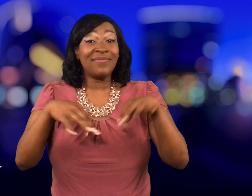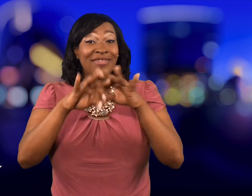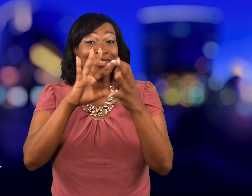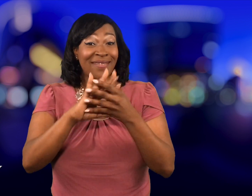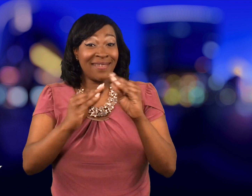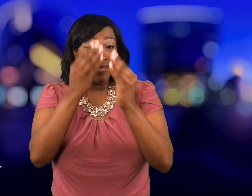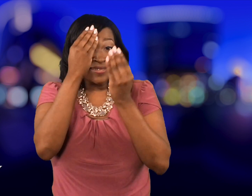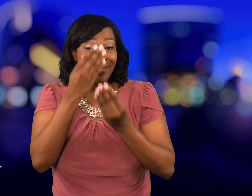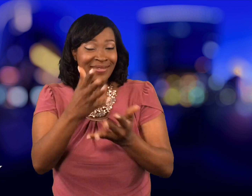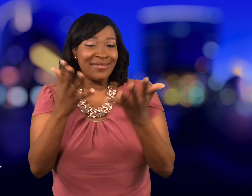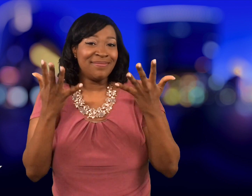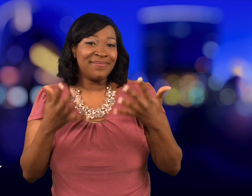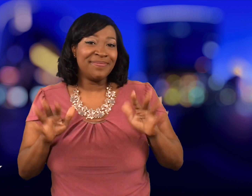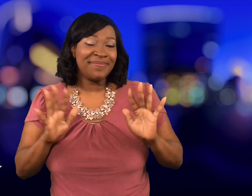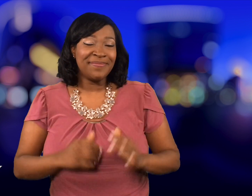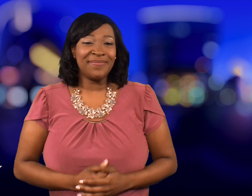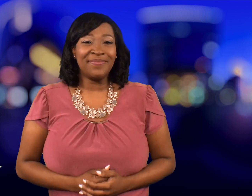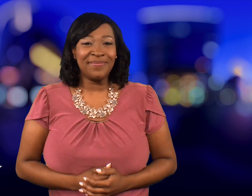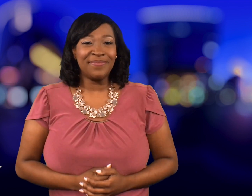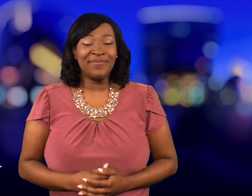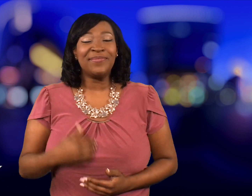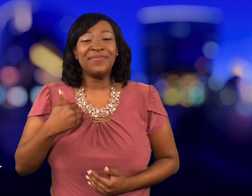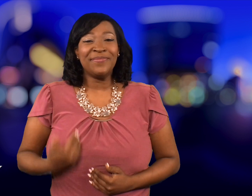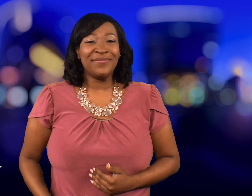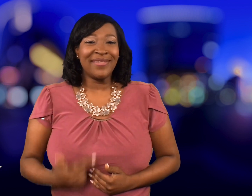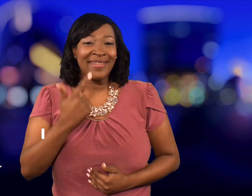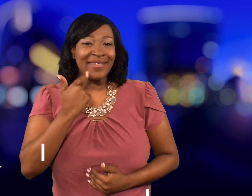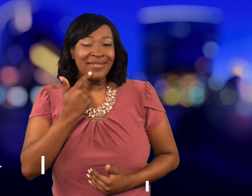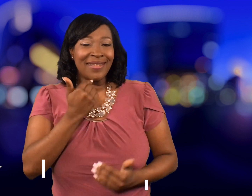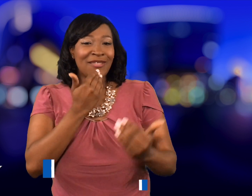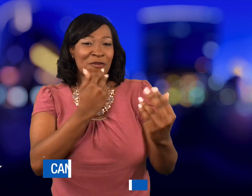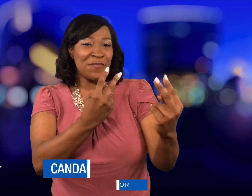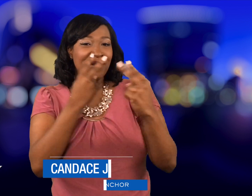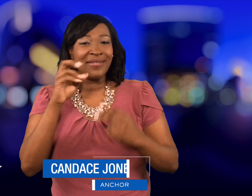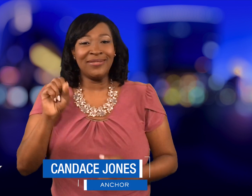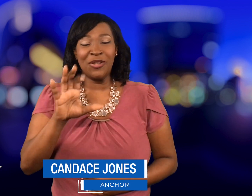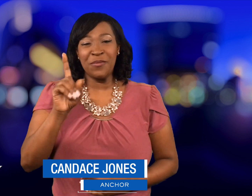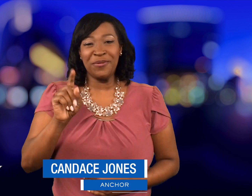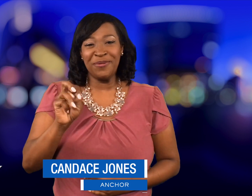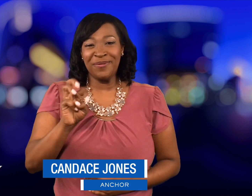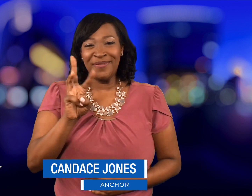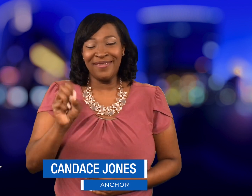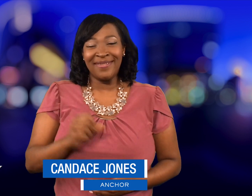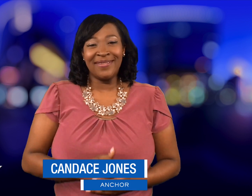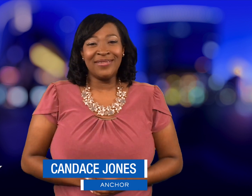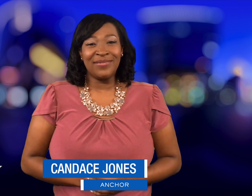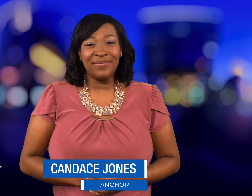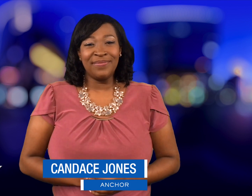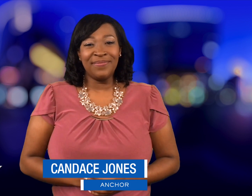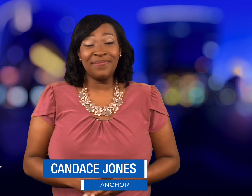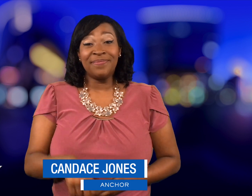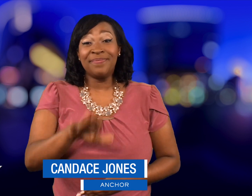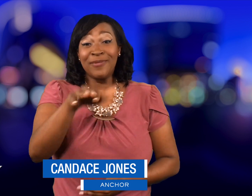And those are your top stories for today. I'm Candace Jones. Thank you for watching Sign1News.